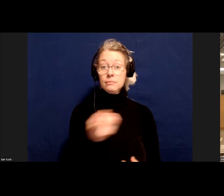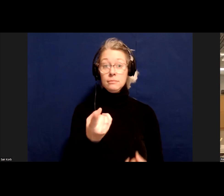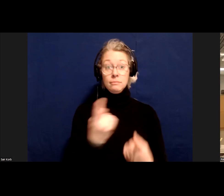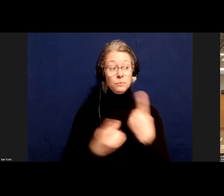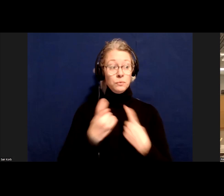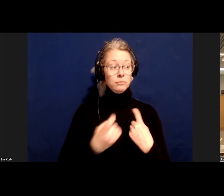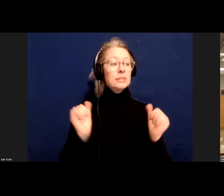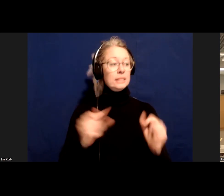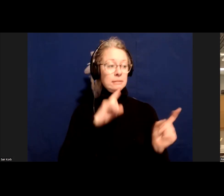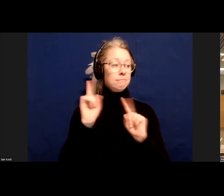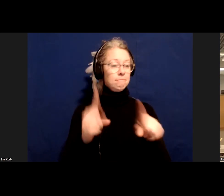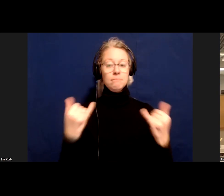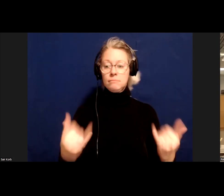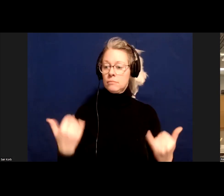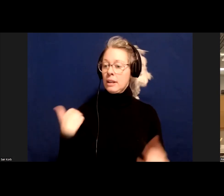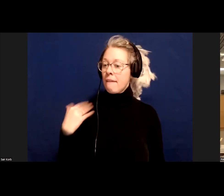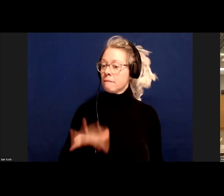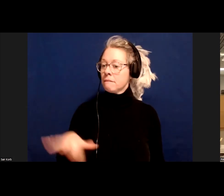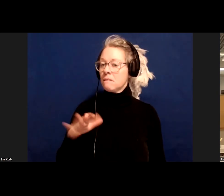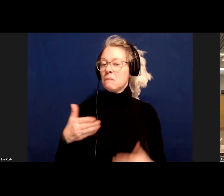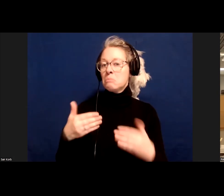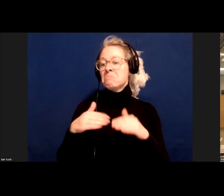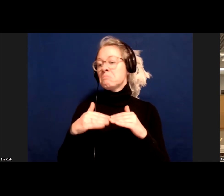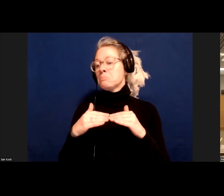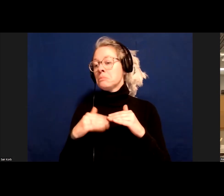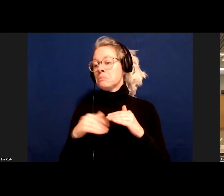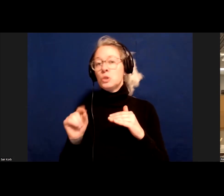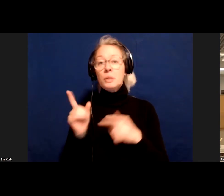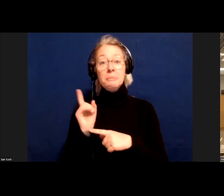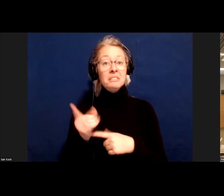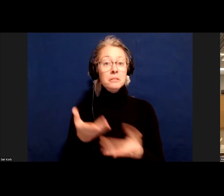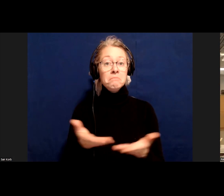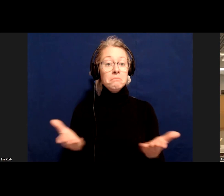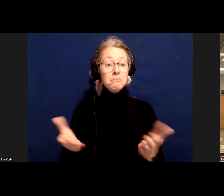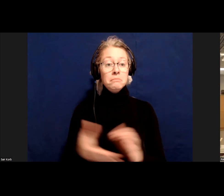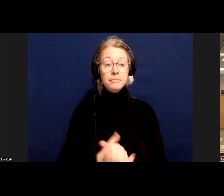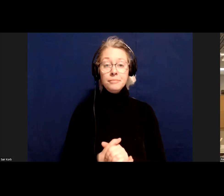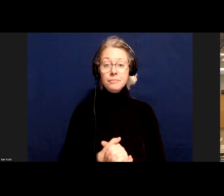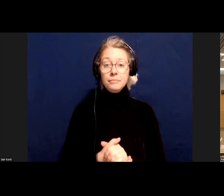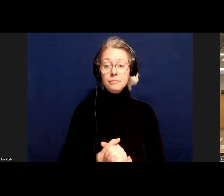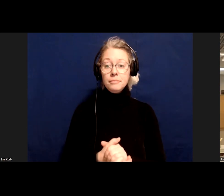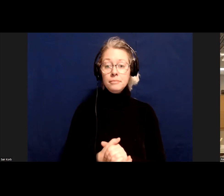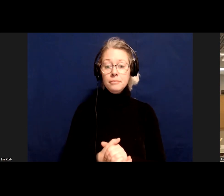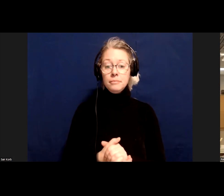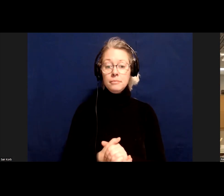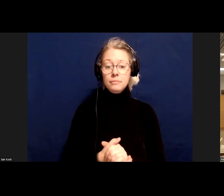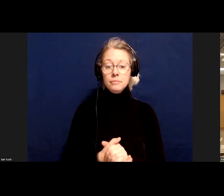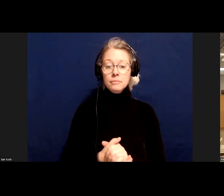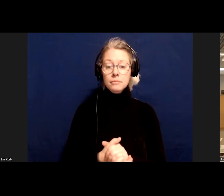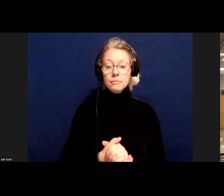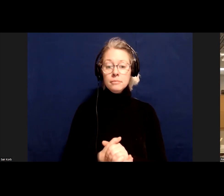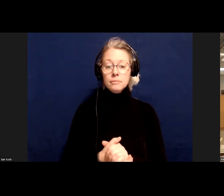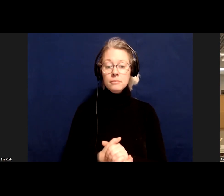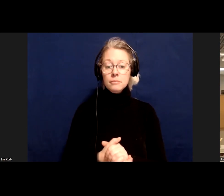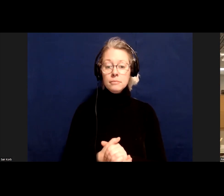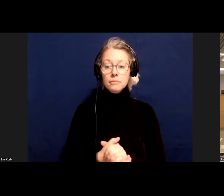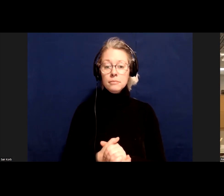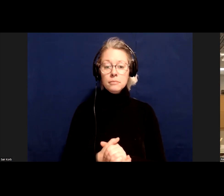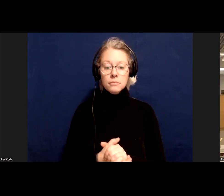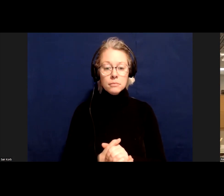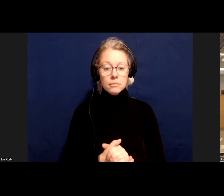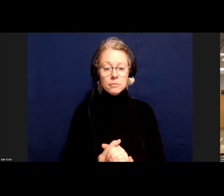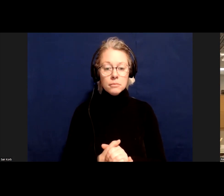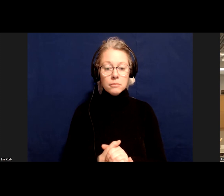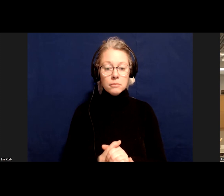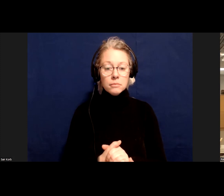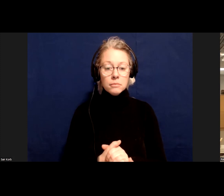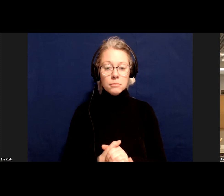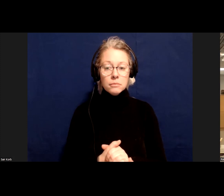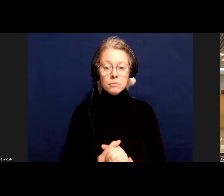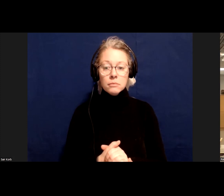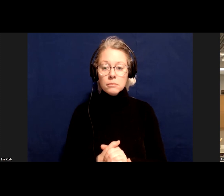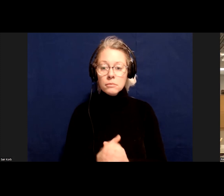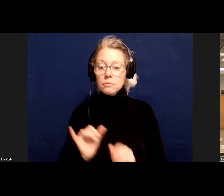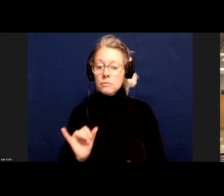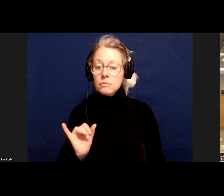We've got just shy of 20 minutes or so before the end of our time here. Thanks. If we can